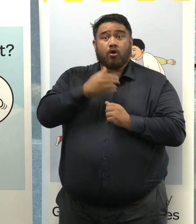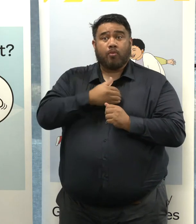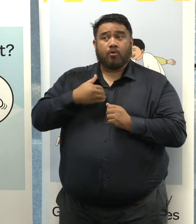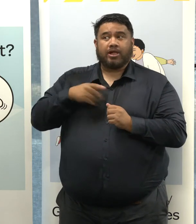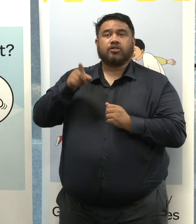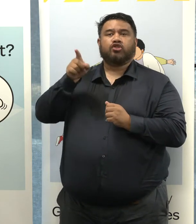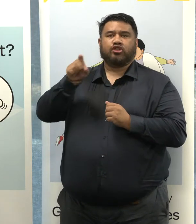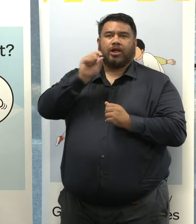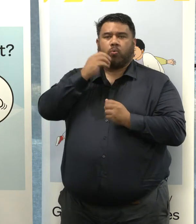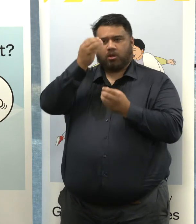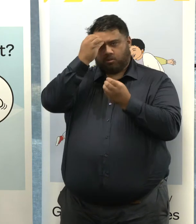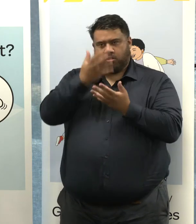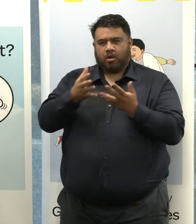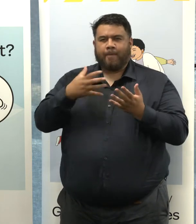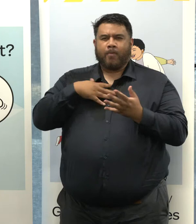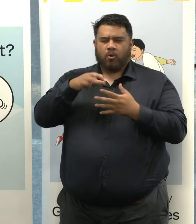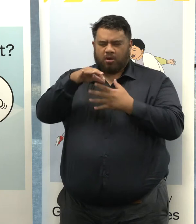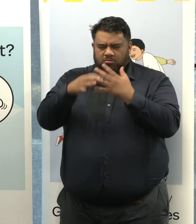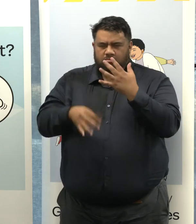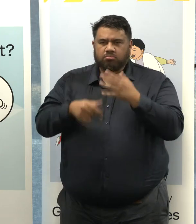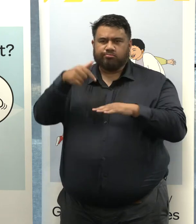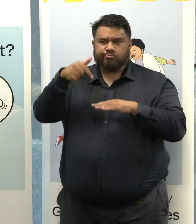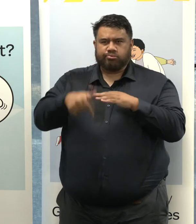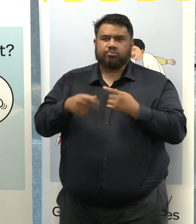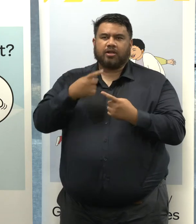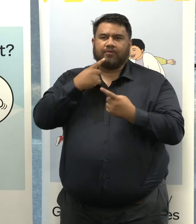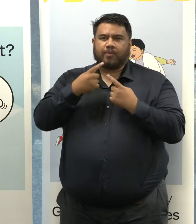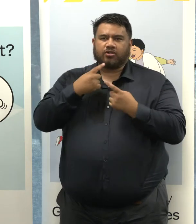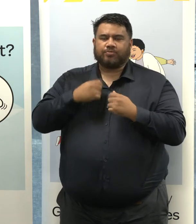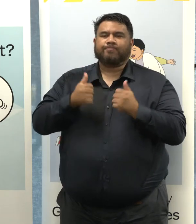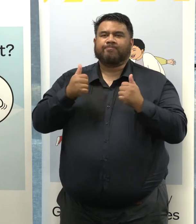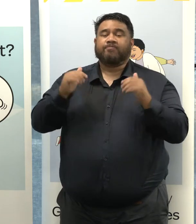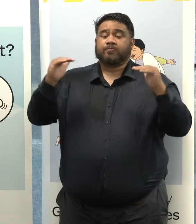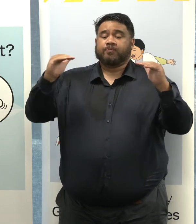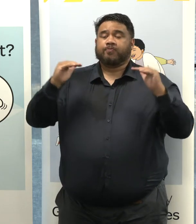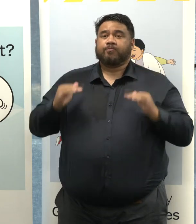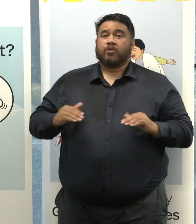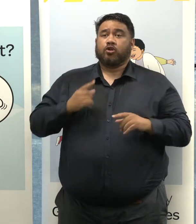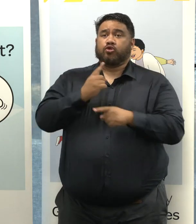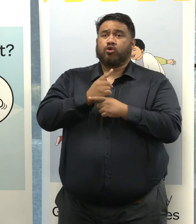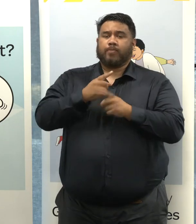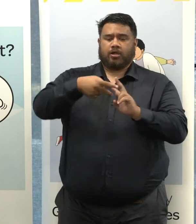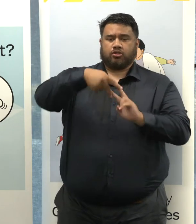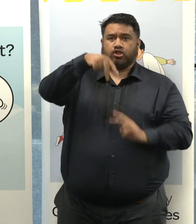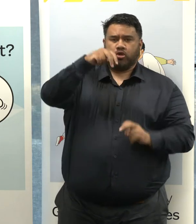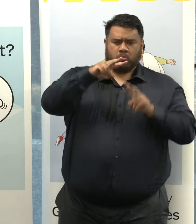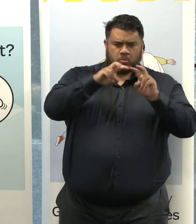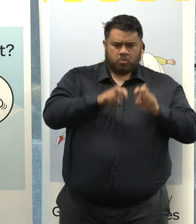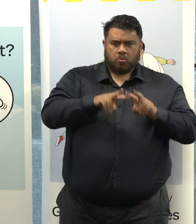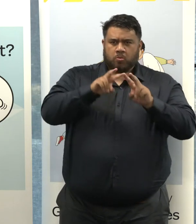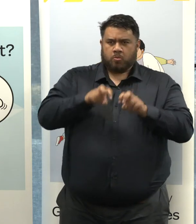Dr Andrew Old, Chief clinical Officer for the Northern Region health coordination centre will provide an update in Auckland